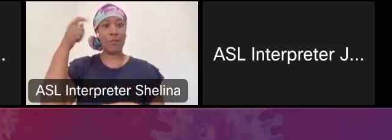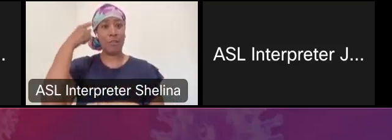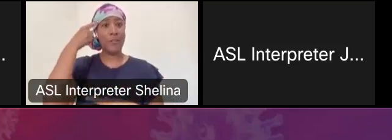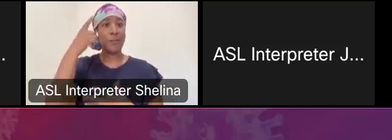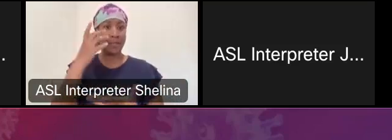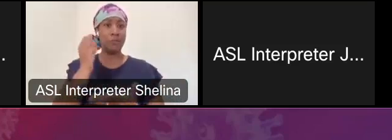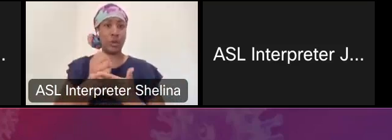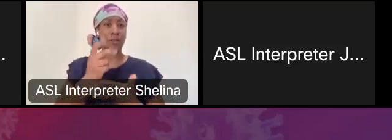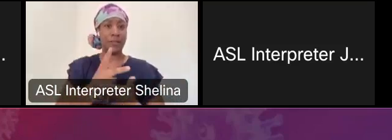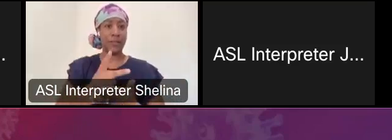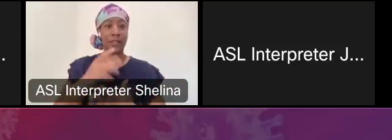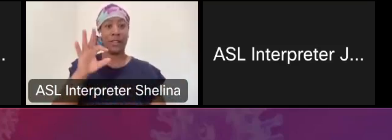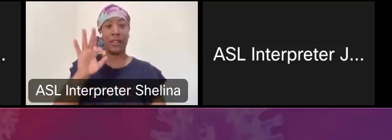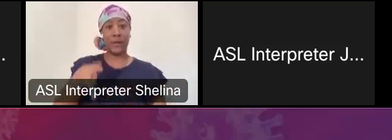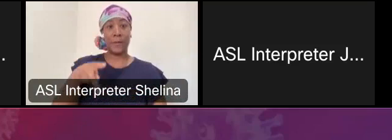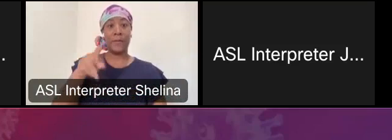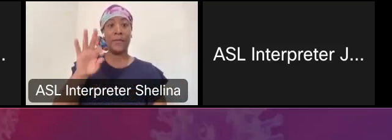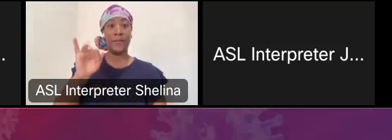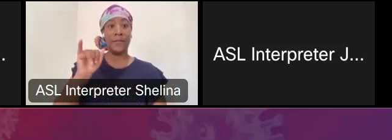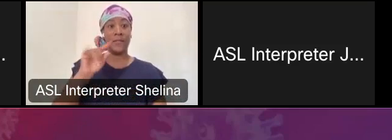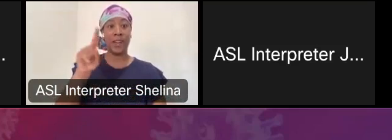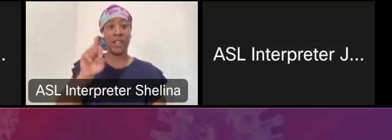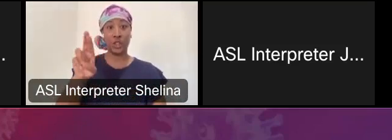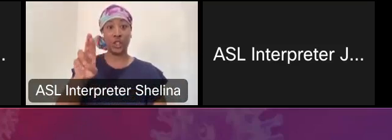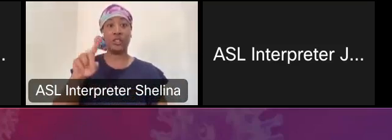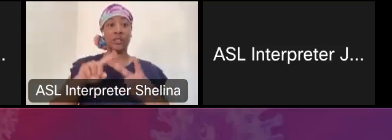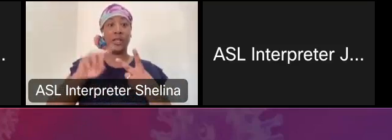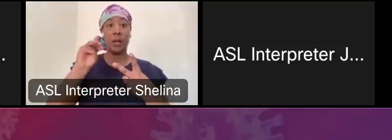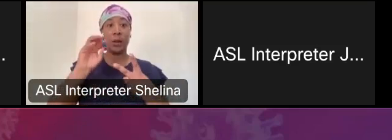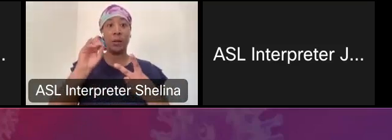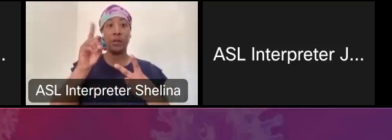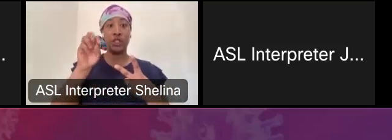The journey vaccine Johnson and Johnson and Johnson vaccine.